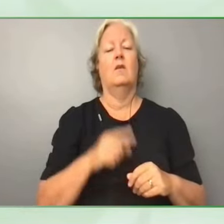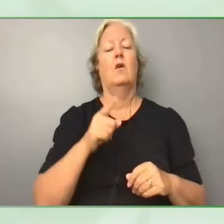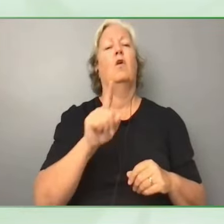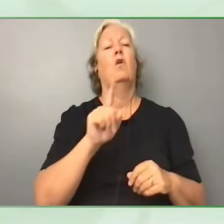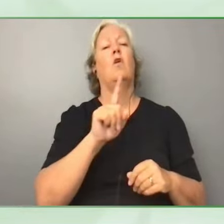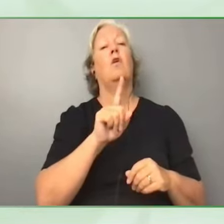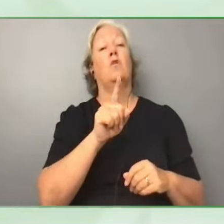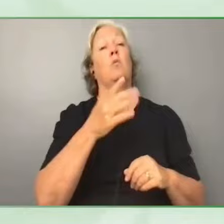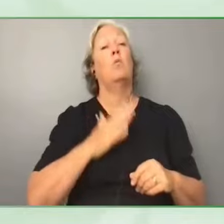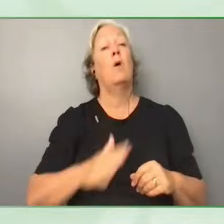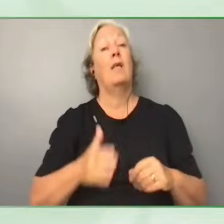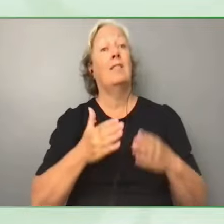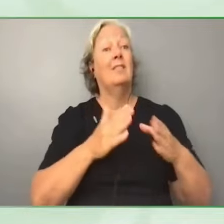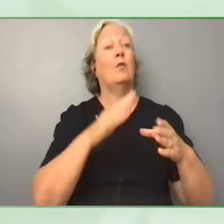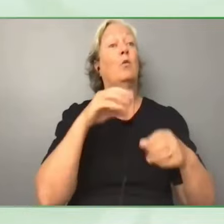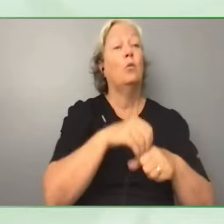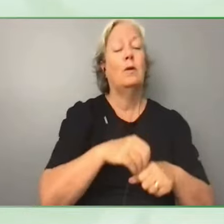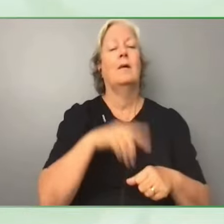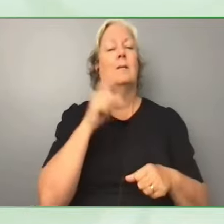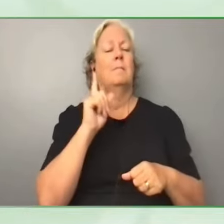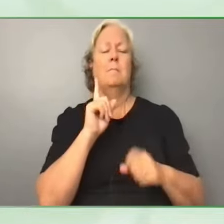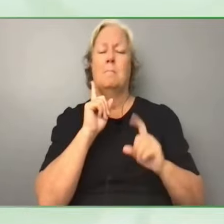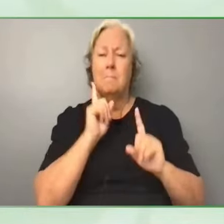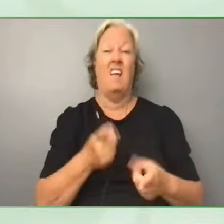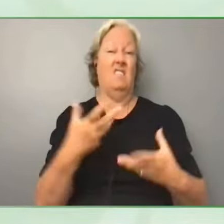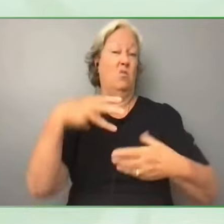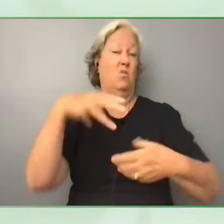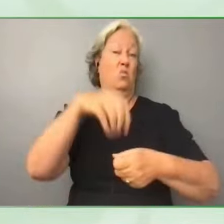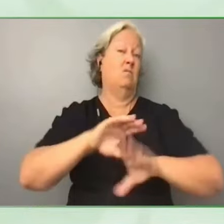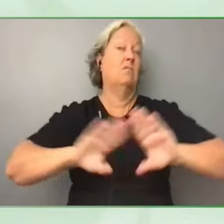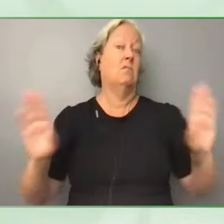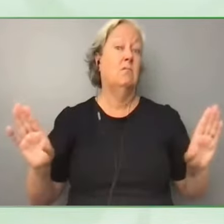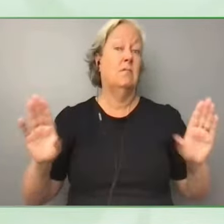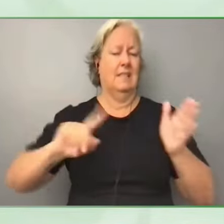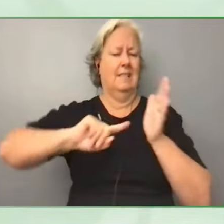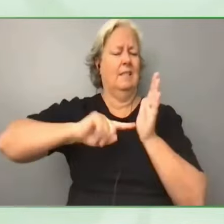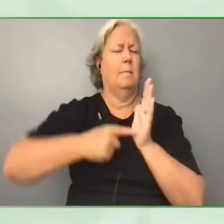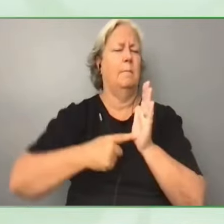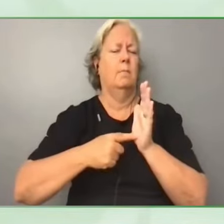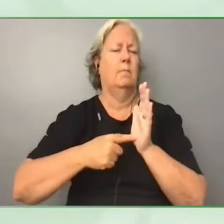I wish you a very interesting day and the last day tomorrow at this